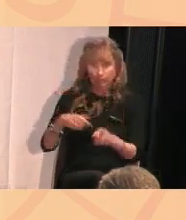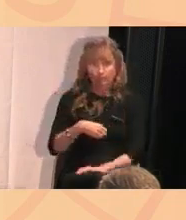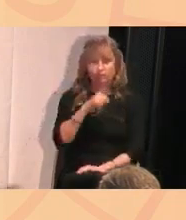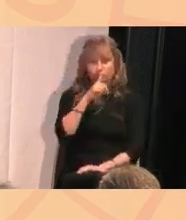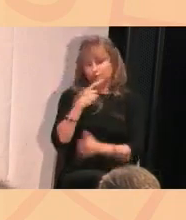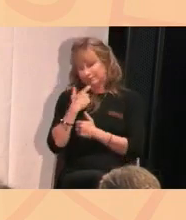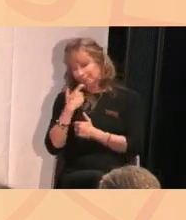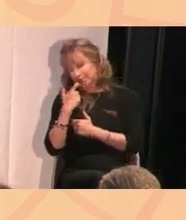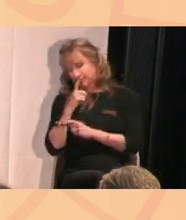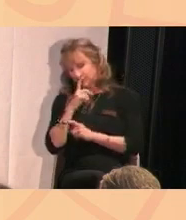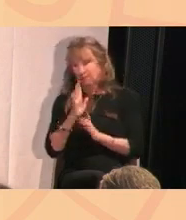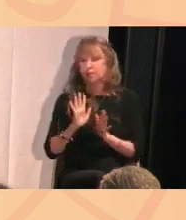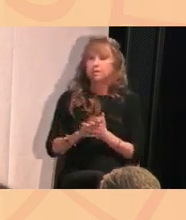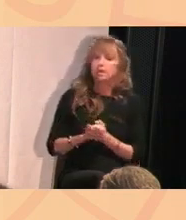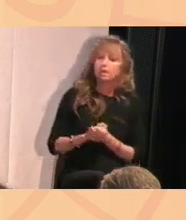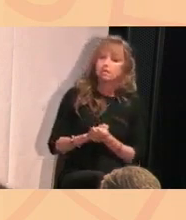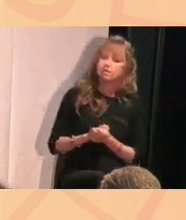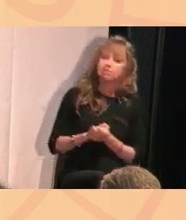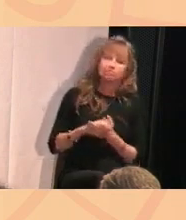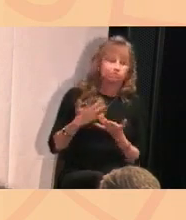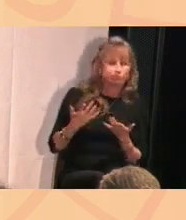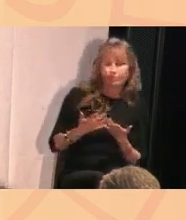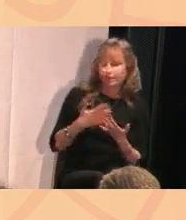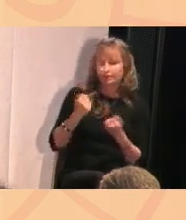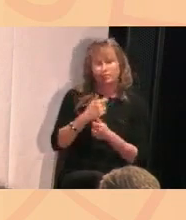The other thing that, you know, you've got to laugh.